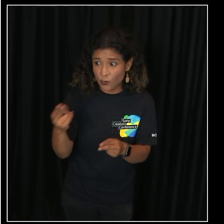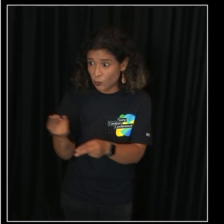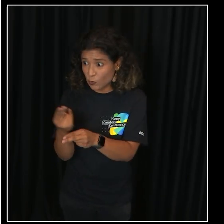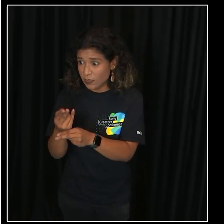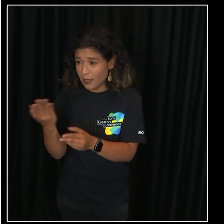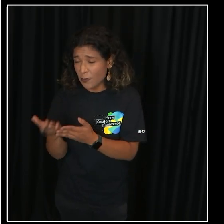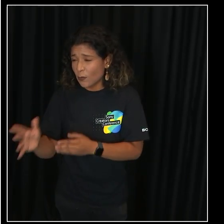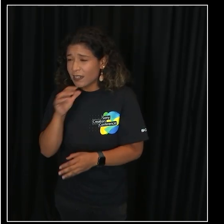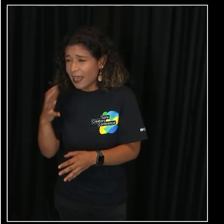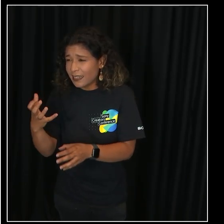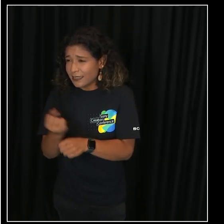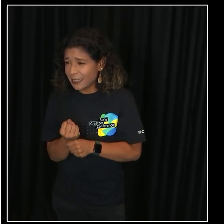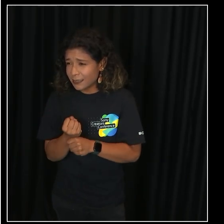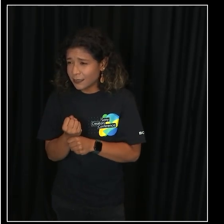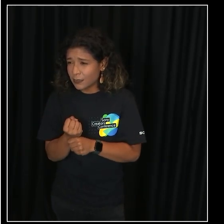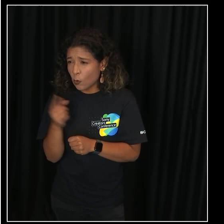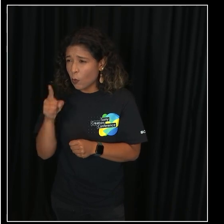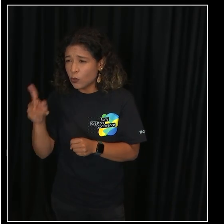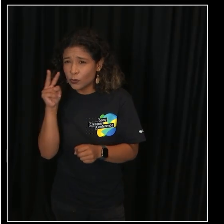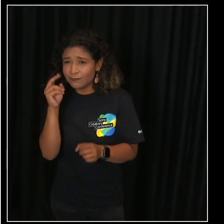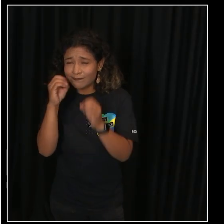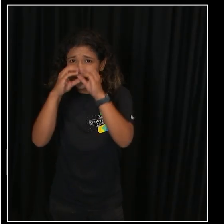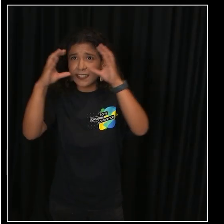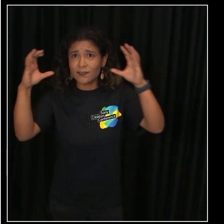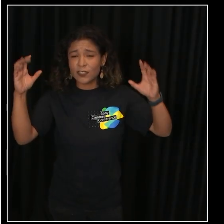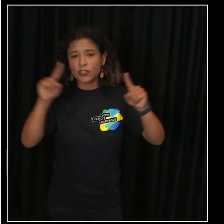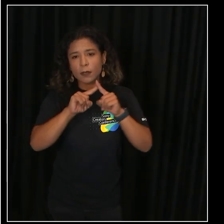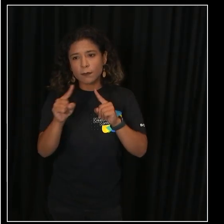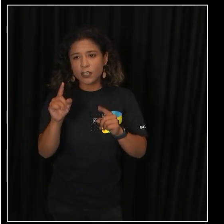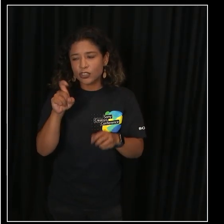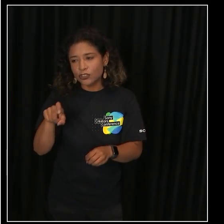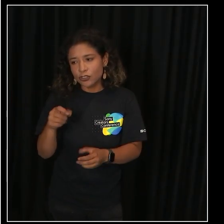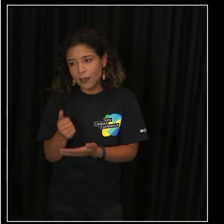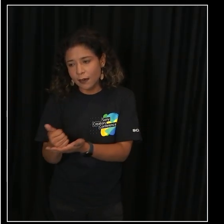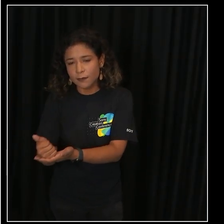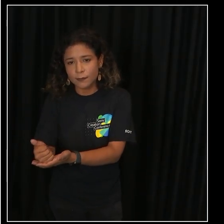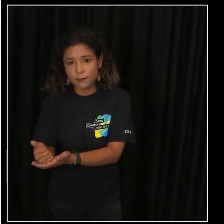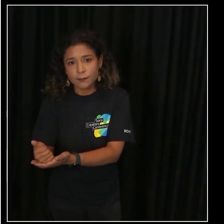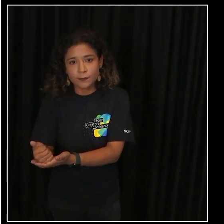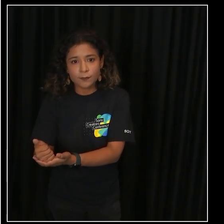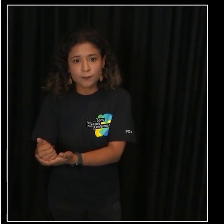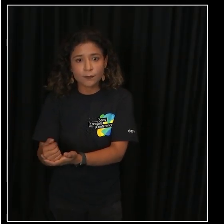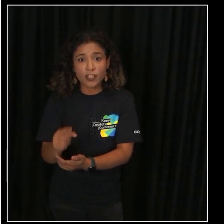but they've helped us in our progress. So the first one is this idea of rendering the normals.